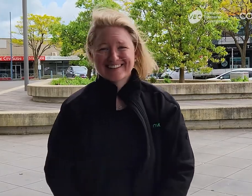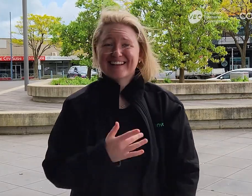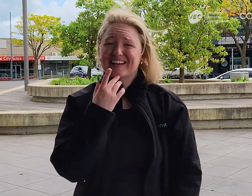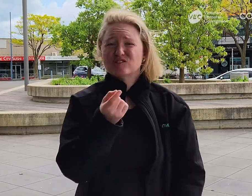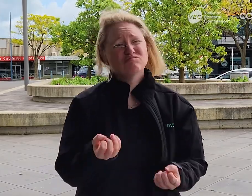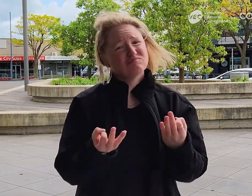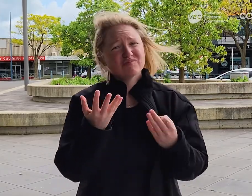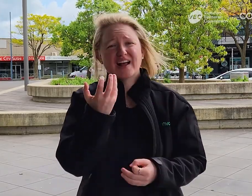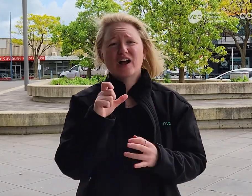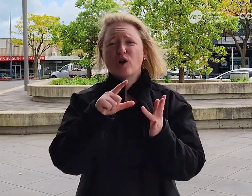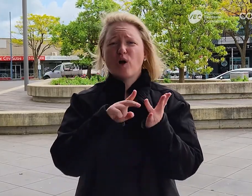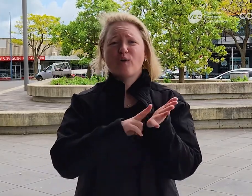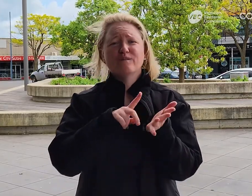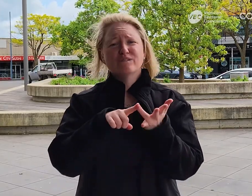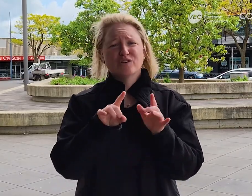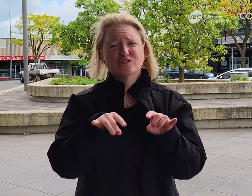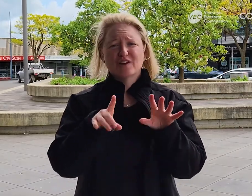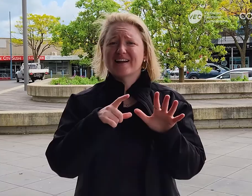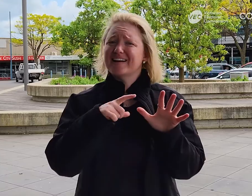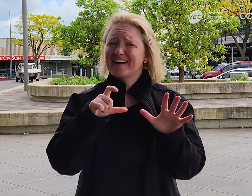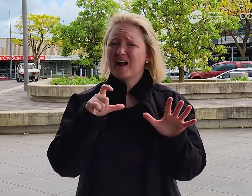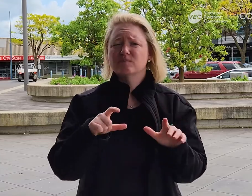Don’t have an account?